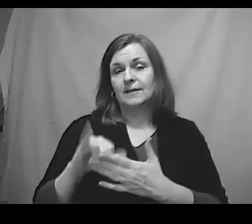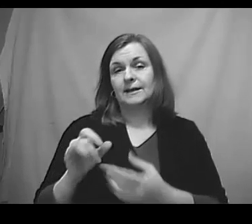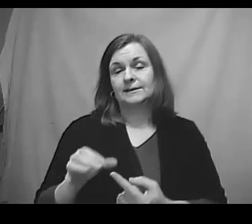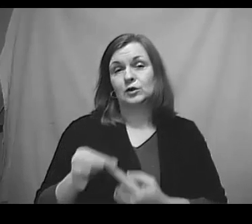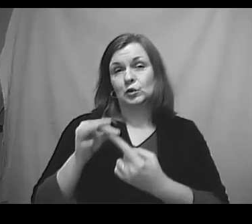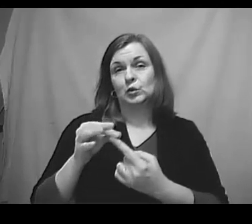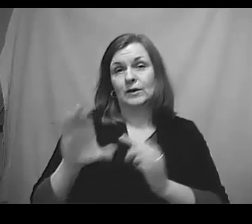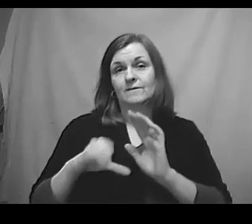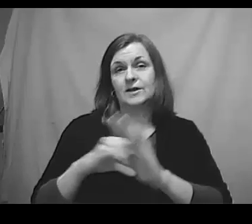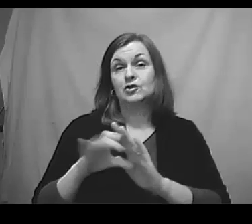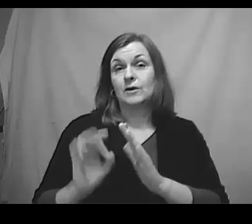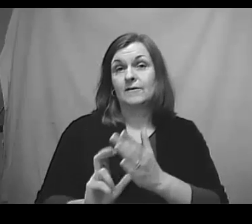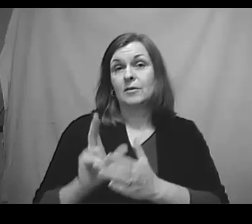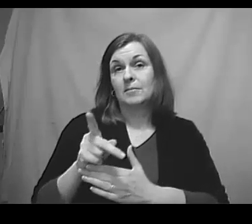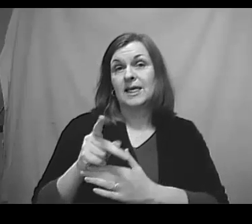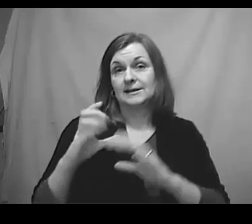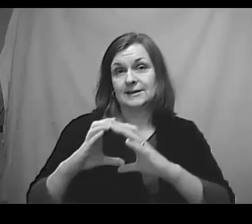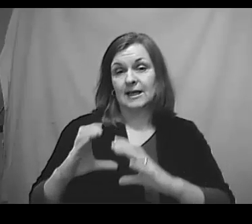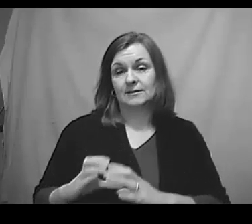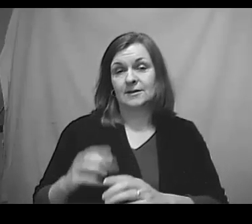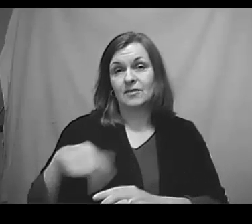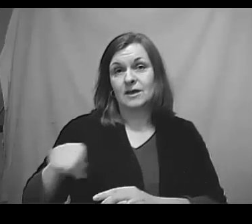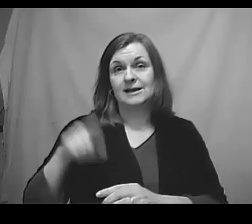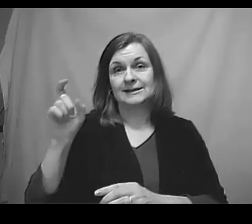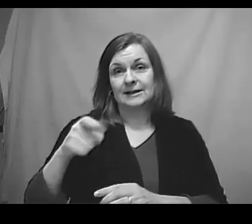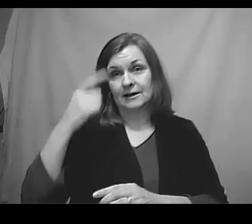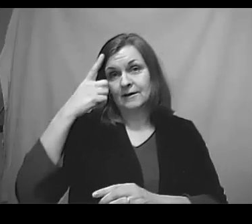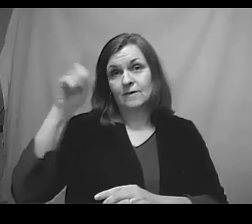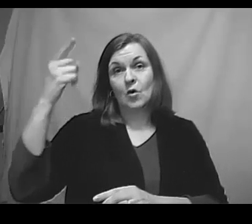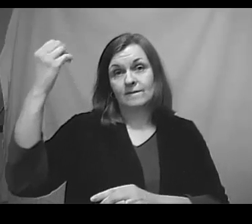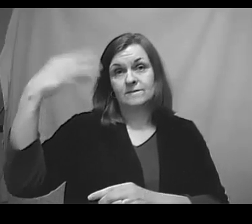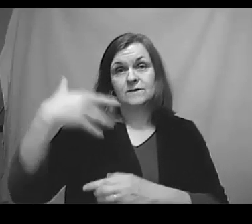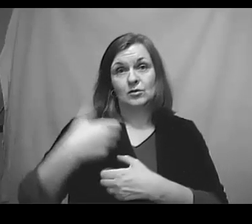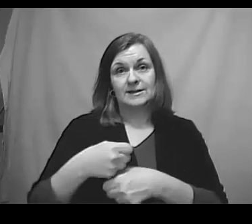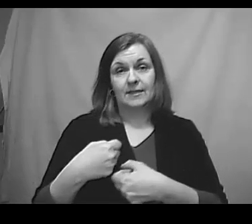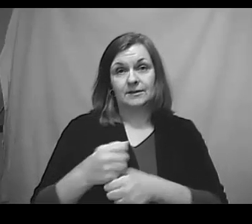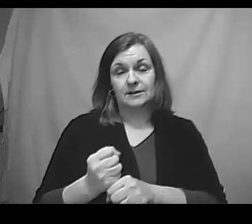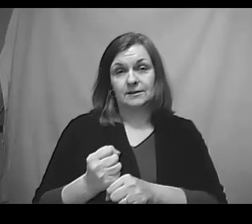plant cells and that they are needed and photosynthesis